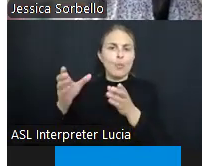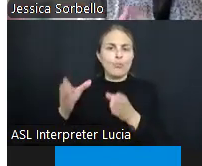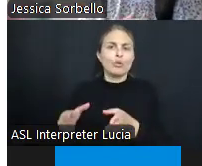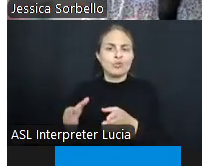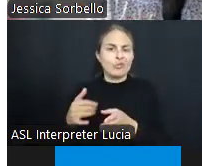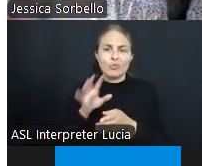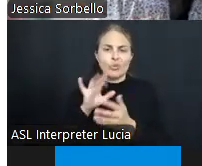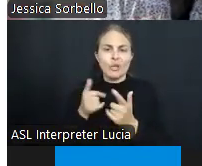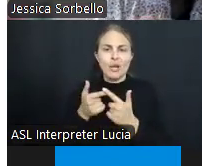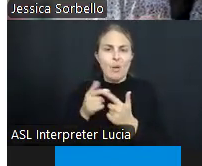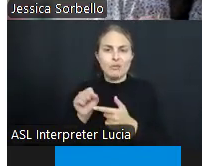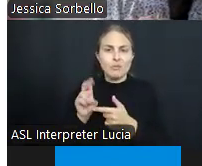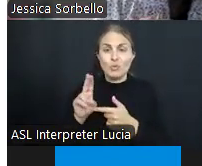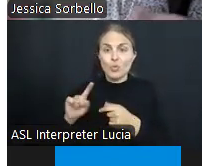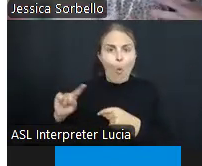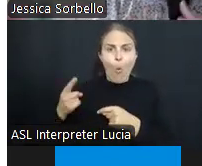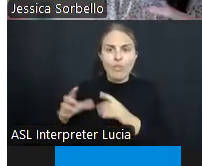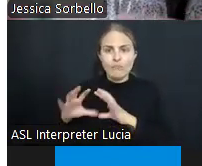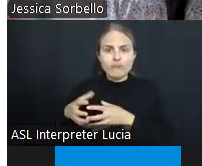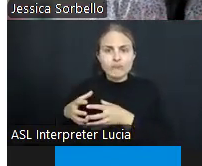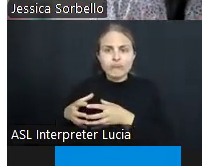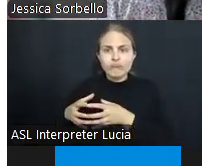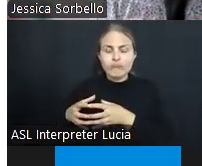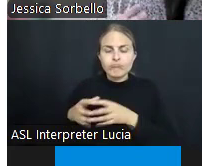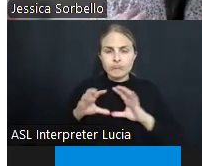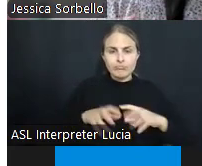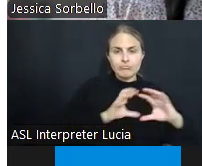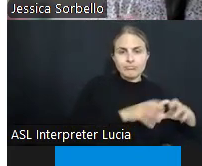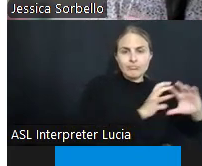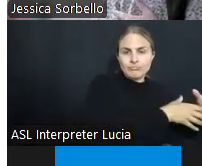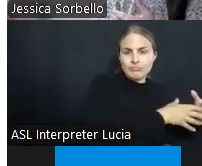be like for all of you on this call when a client does look